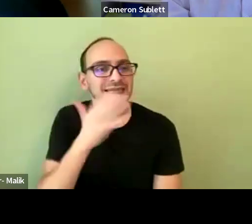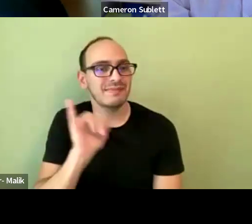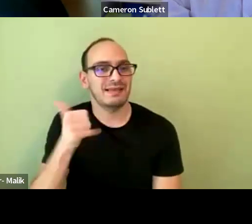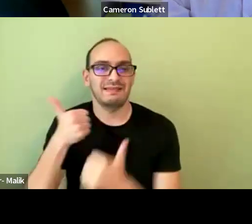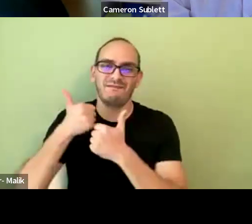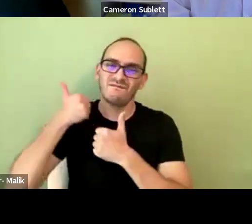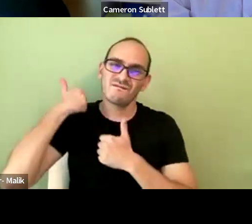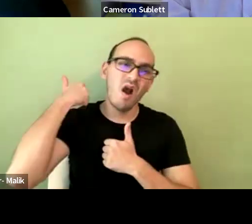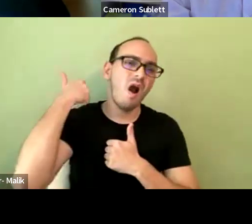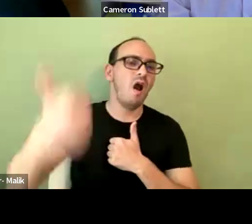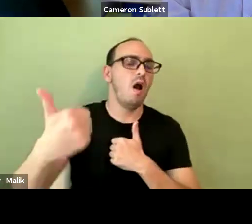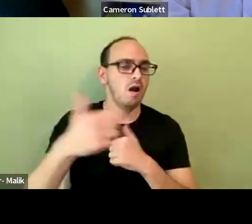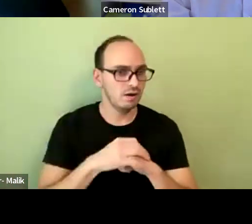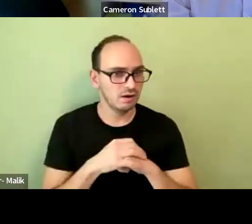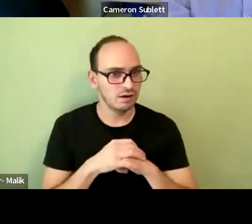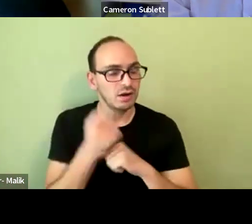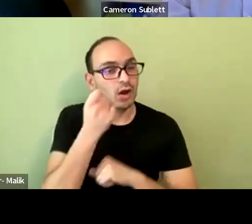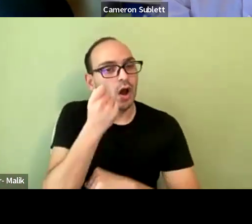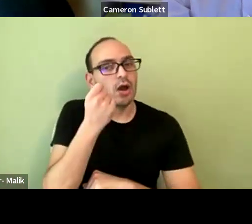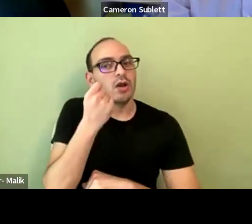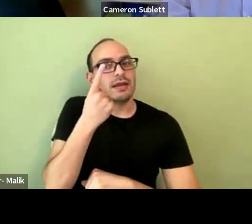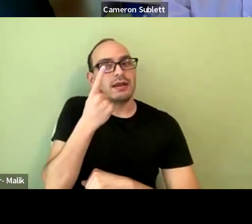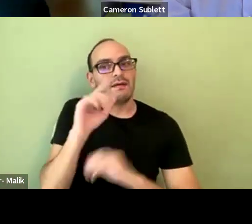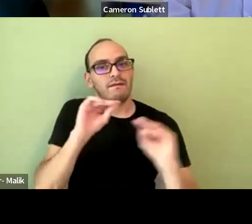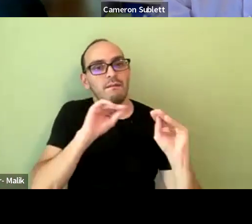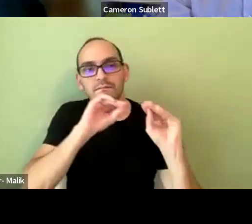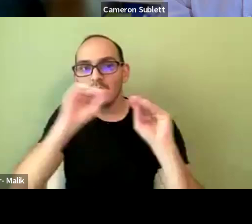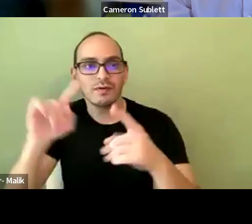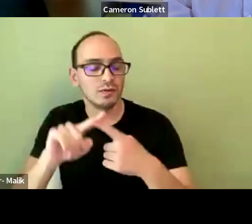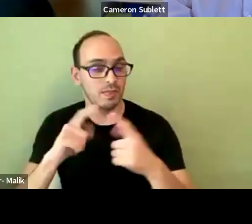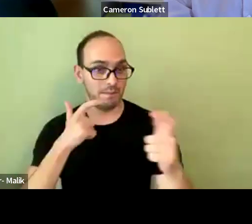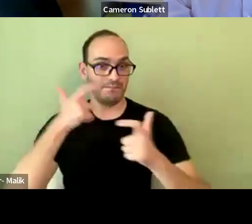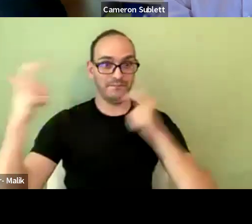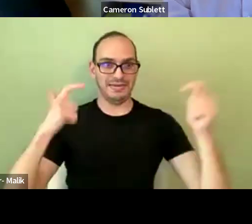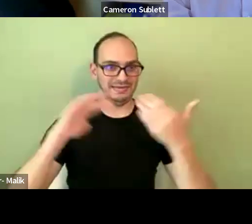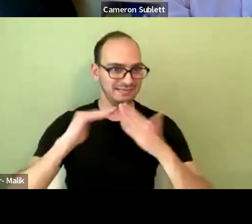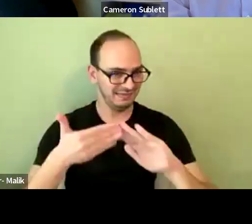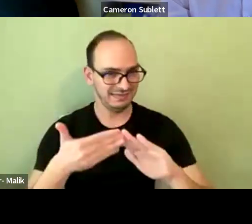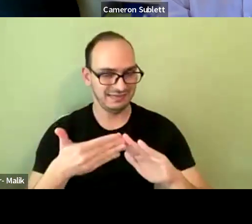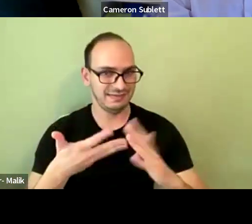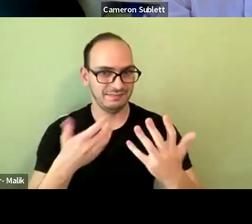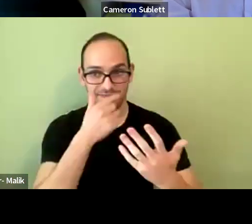away. In this understanding of moving to the big city. And folks that